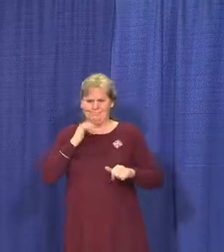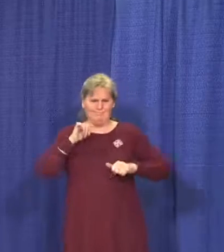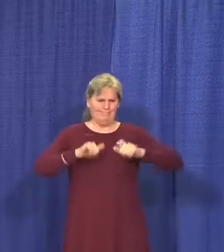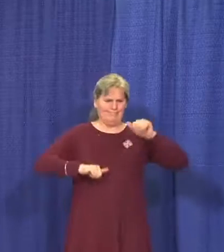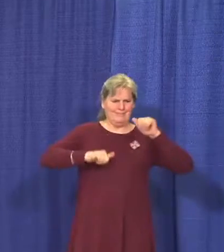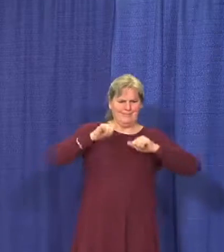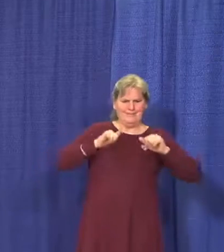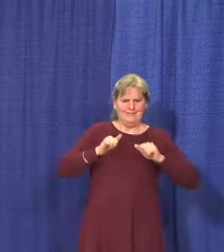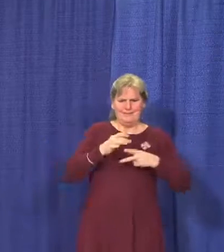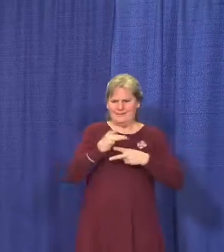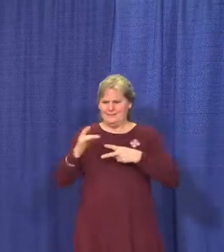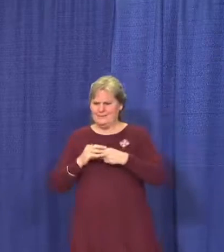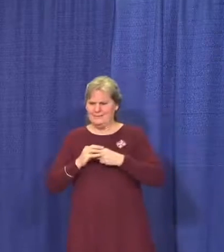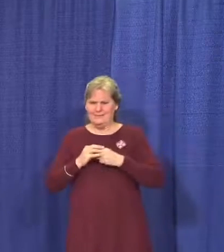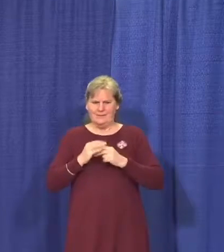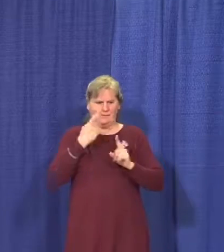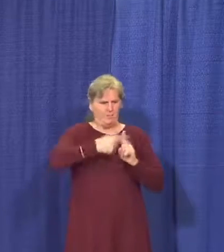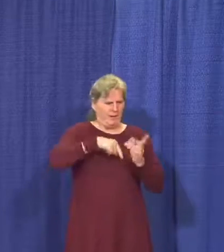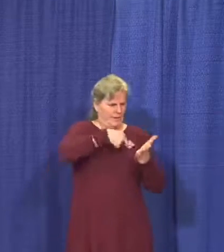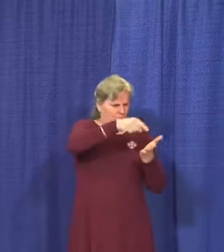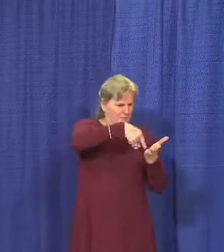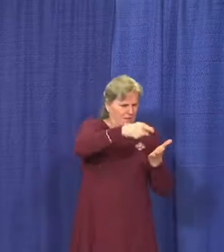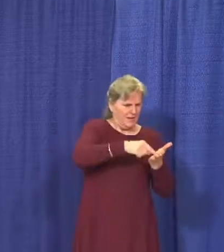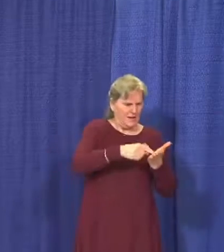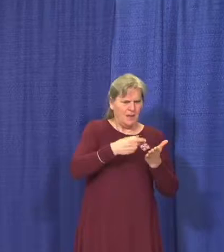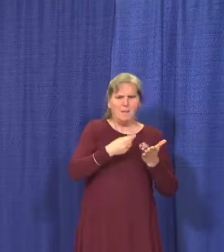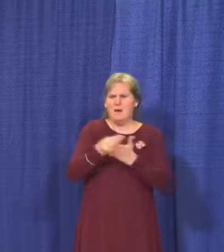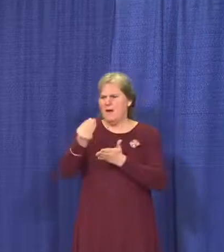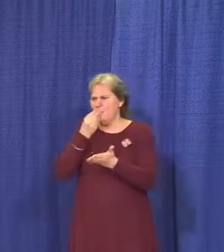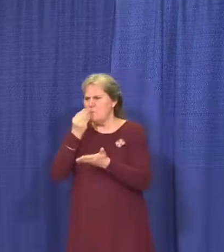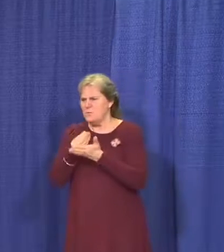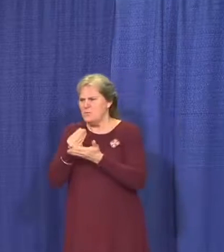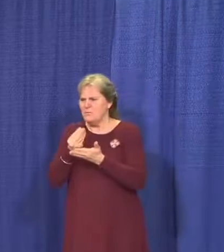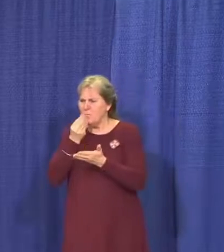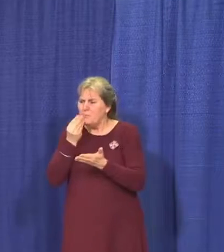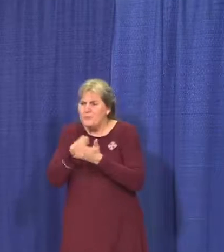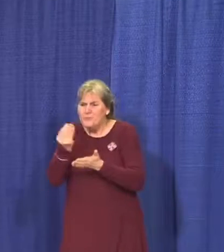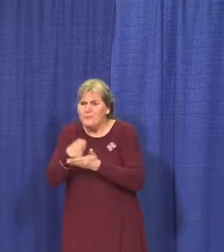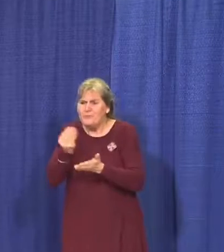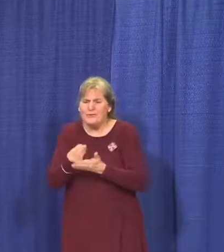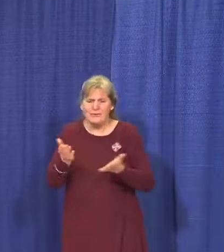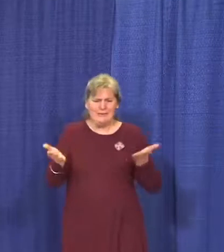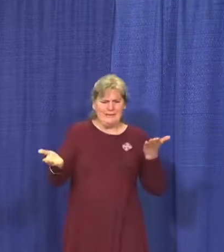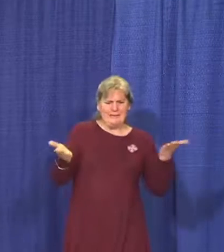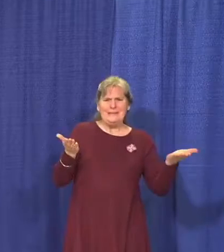between paying their rent and buying groceries. The current COVID-19 pandemic